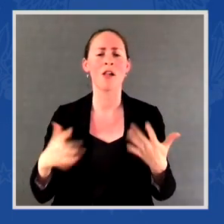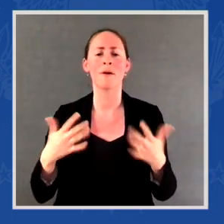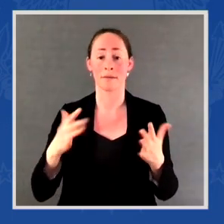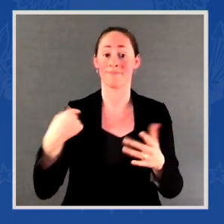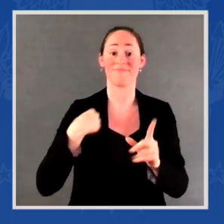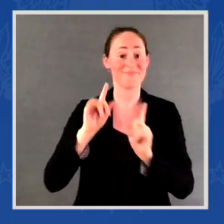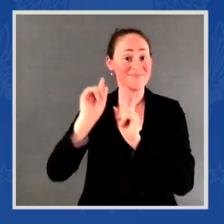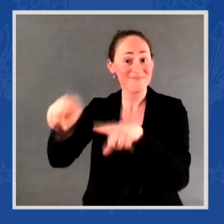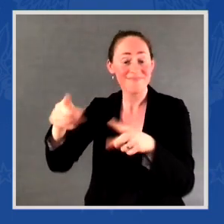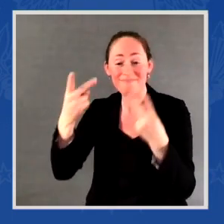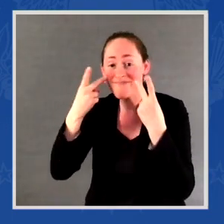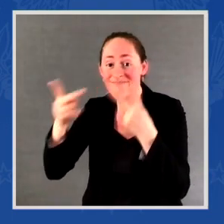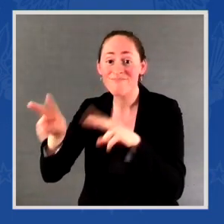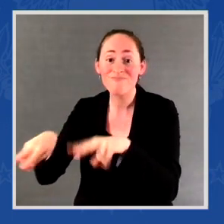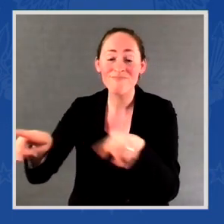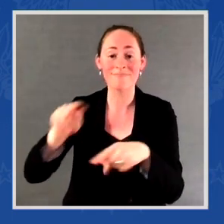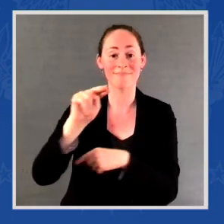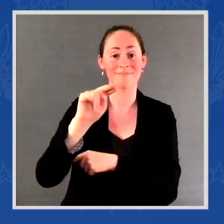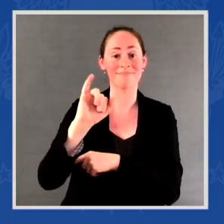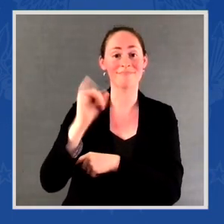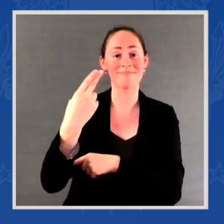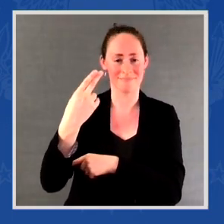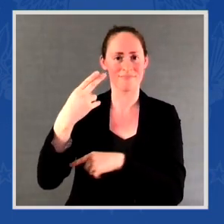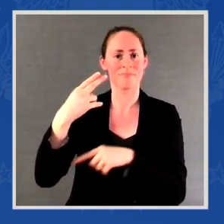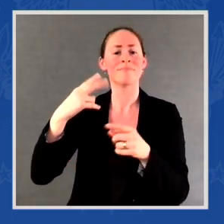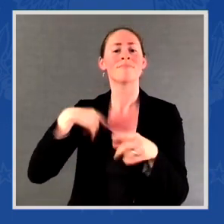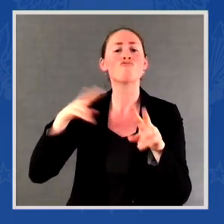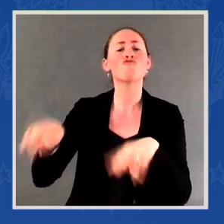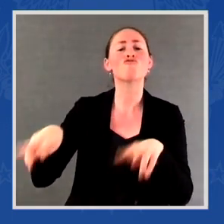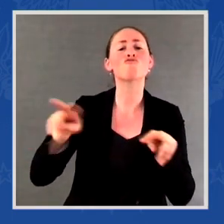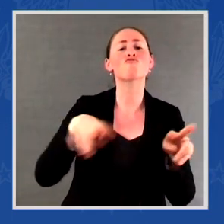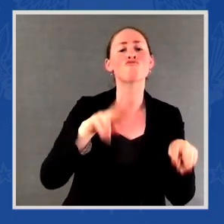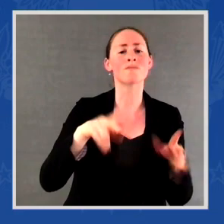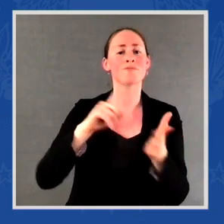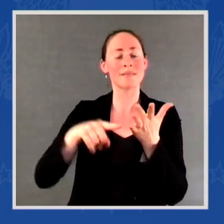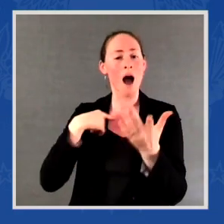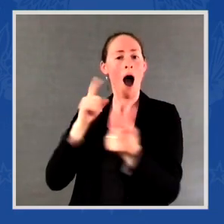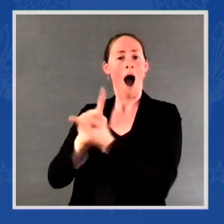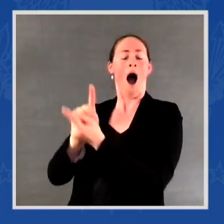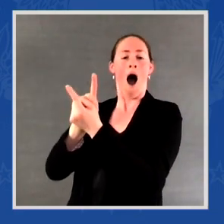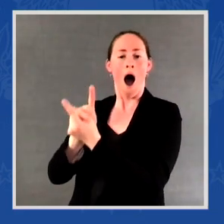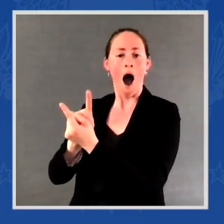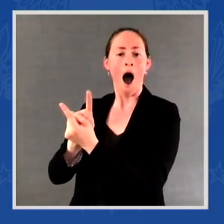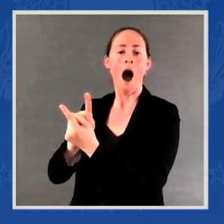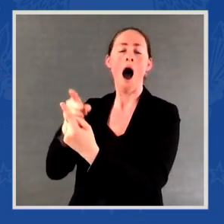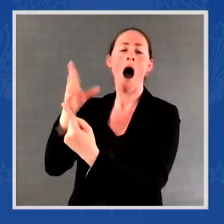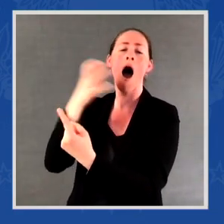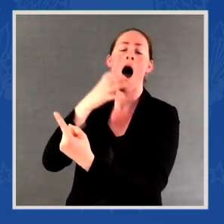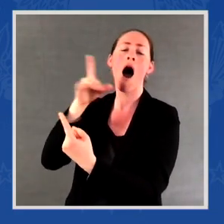where this all happened. She's incredible. Folks, there is no reason to leave yourself vulnerable